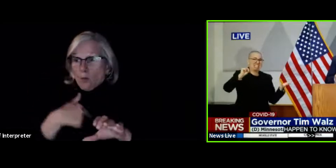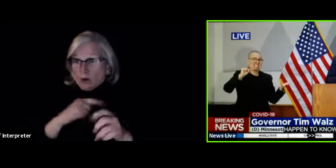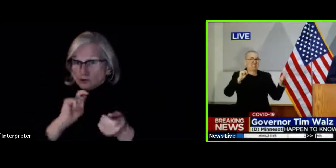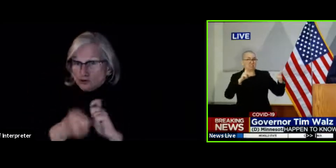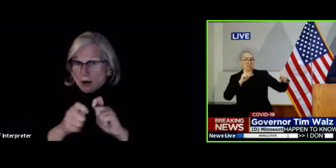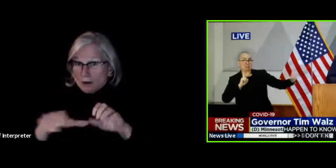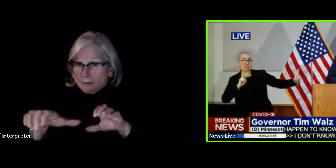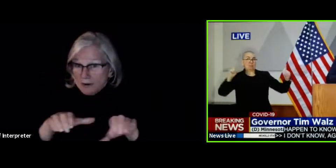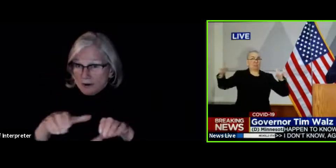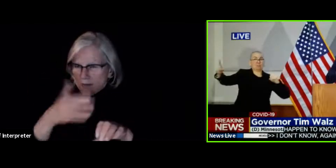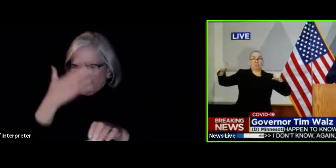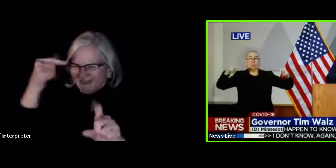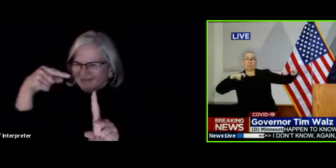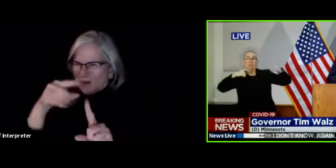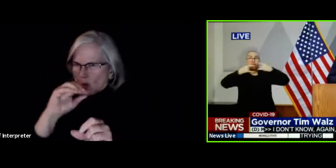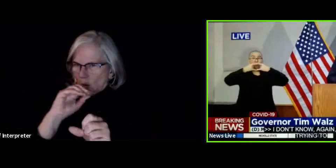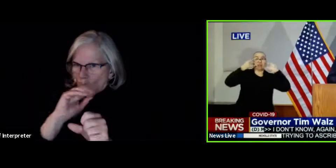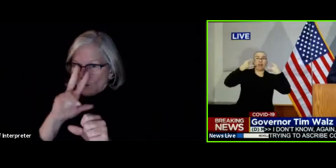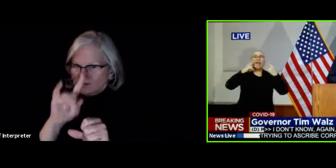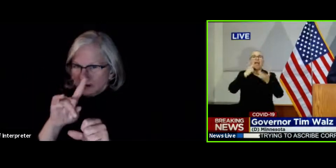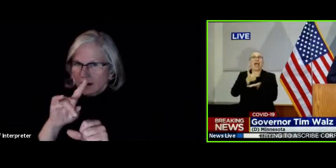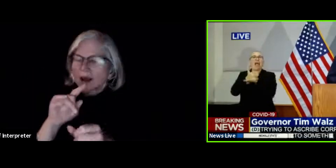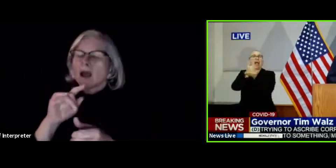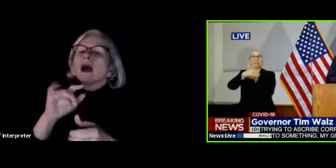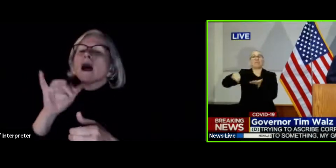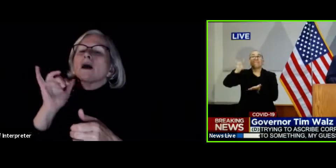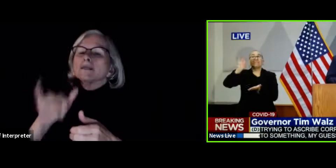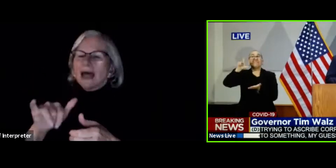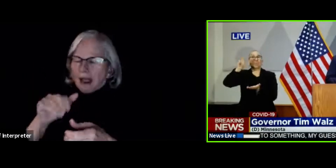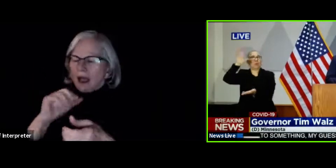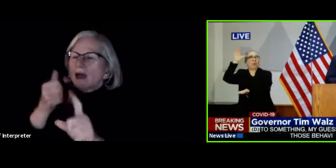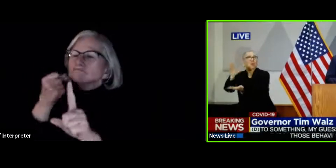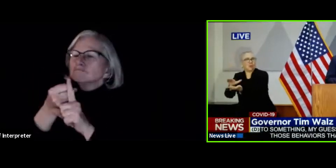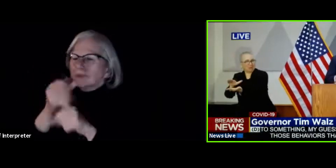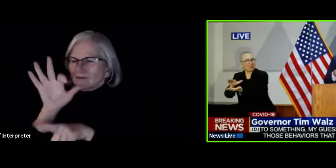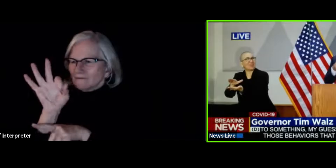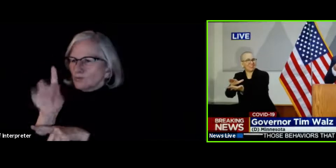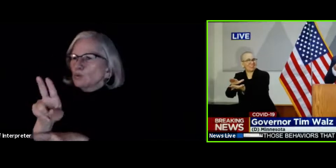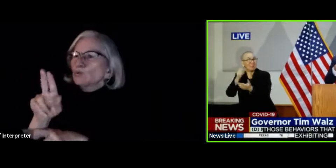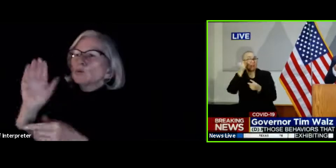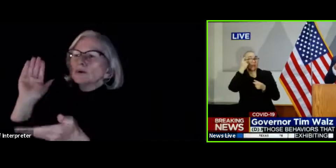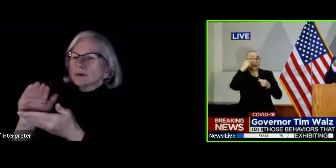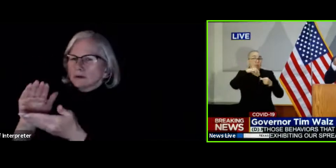WOULD MENTION THAT THE SALIVA TEST THAT THE STATE GIVES, THE RAPID CITY, THOSE ARE BOTH DUAL, THEY CHECK FOR